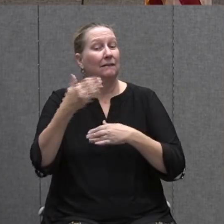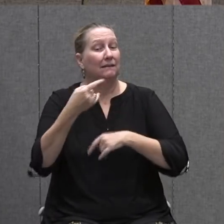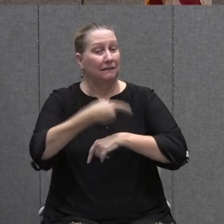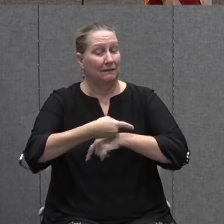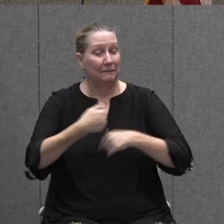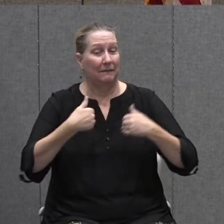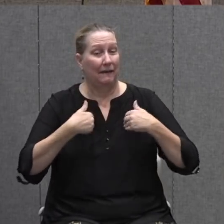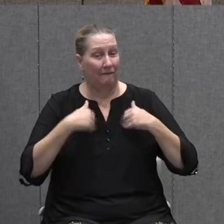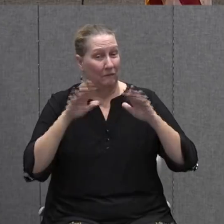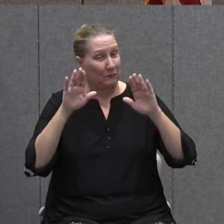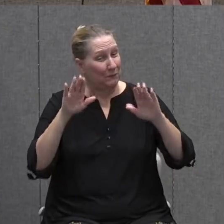[Director] Cut.